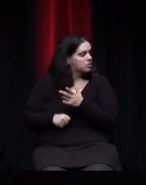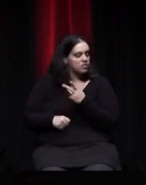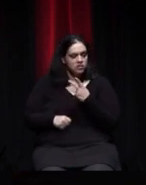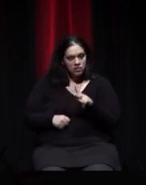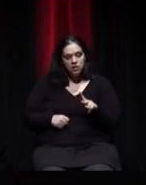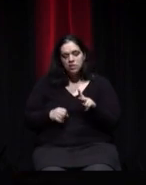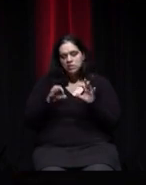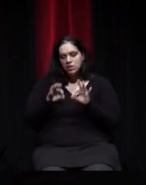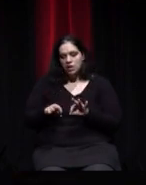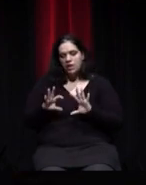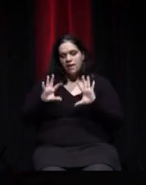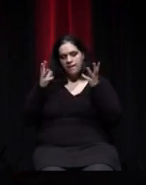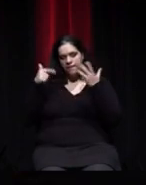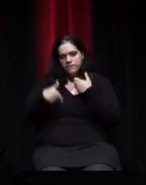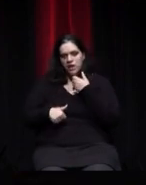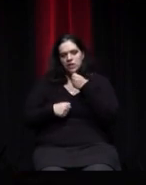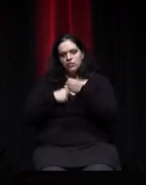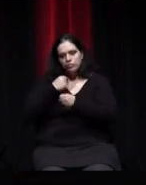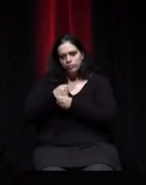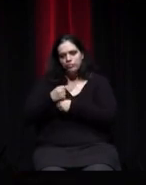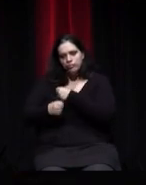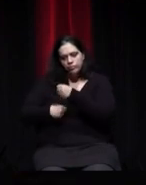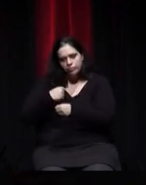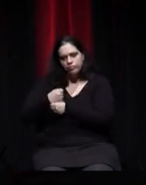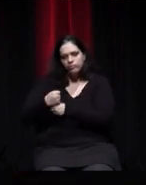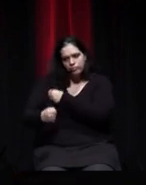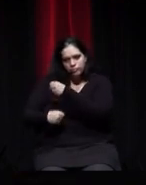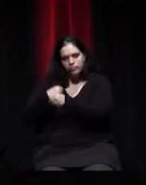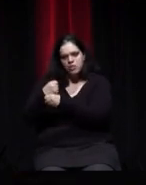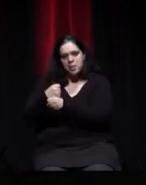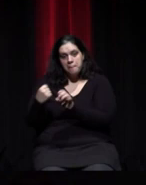event has been repeating, it's a milestone for reflection